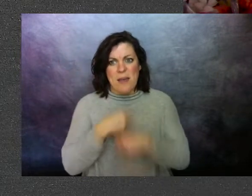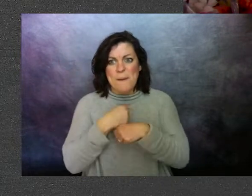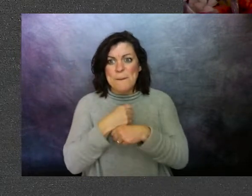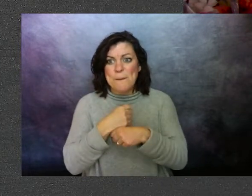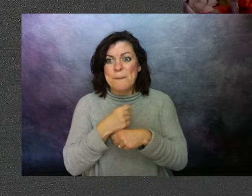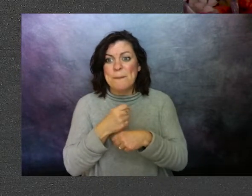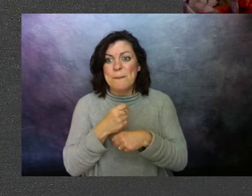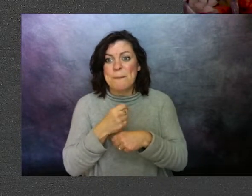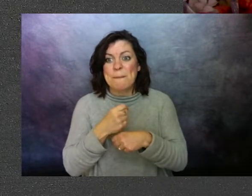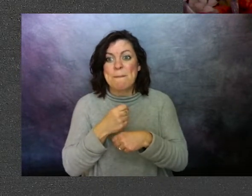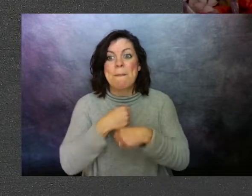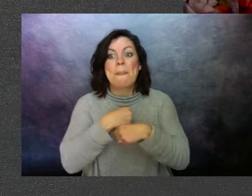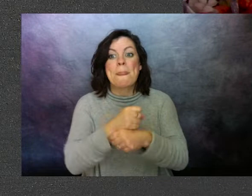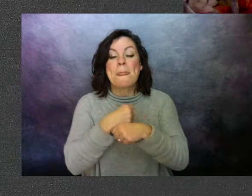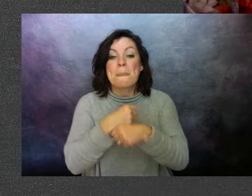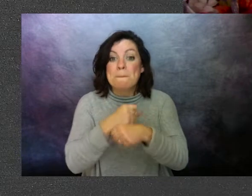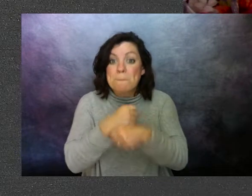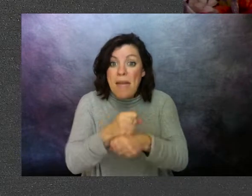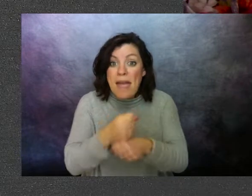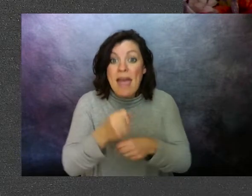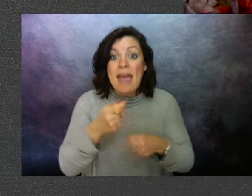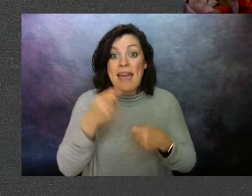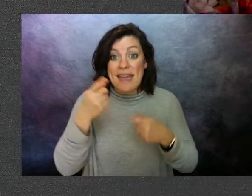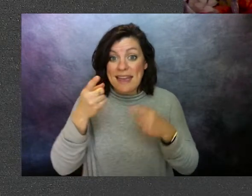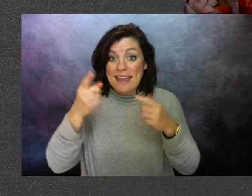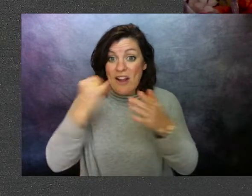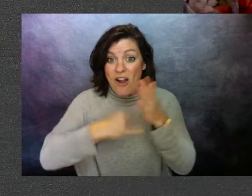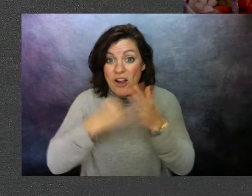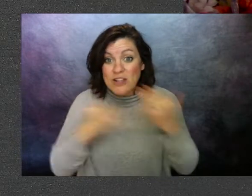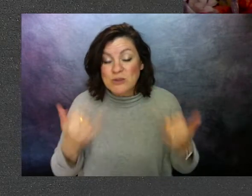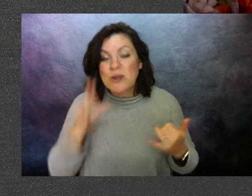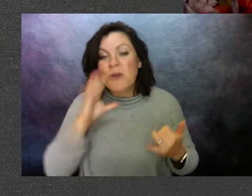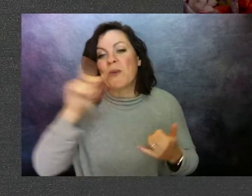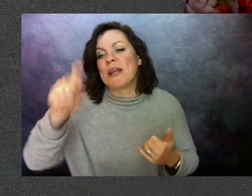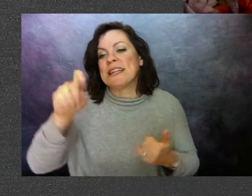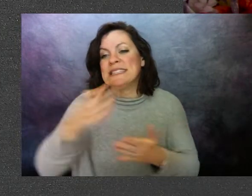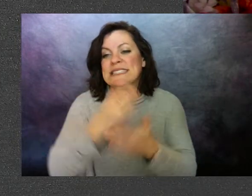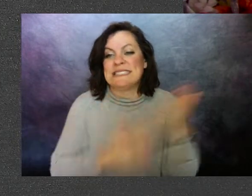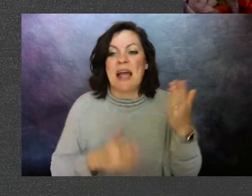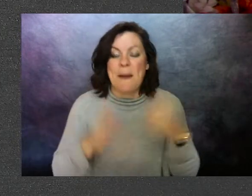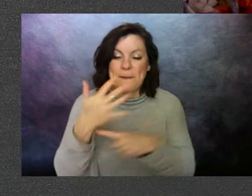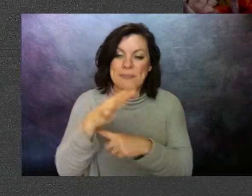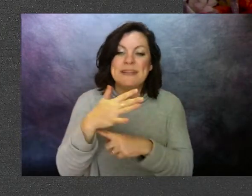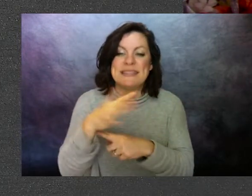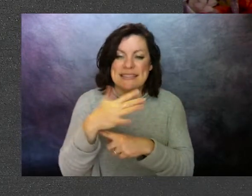you are going to need some leaves. The leaves are falling outside, they're starting to change color,